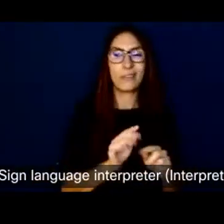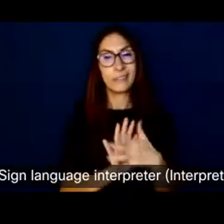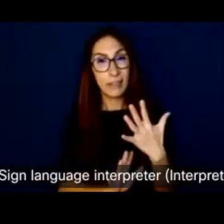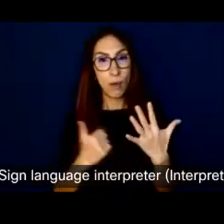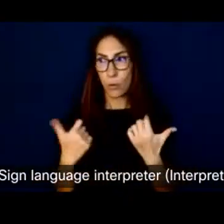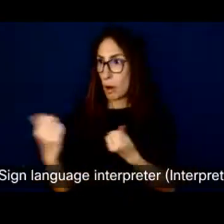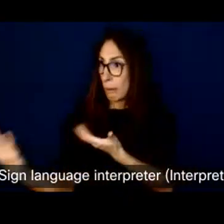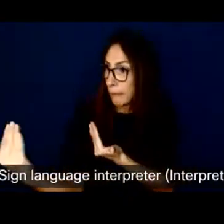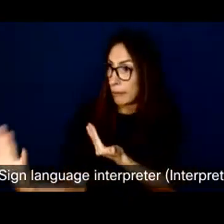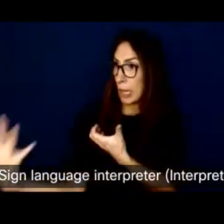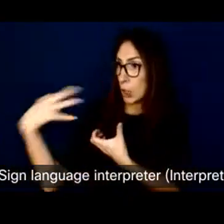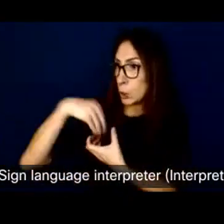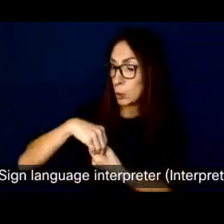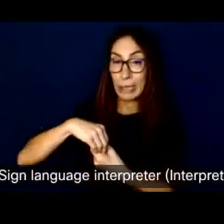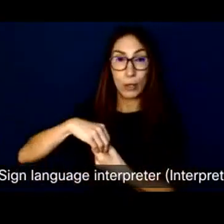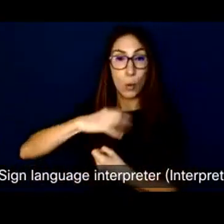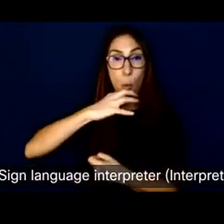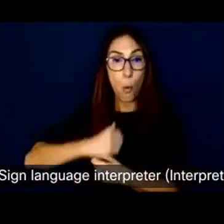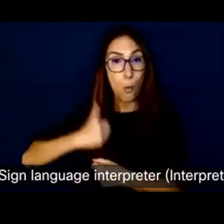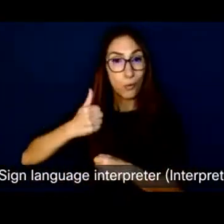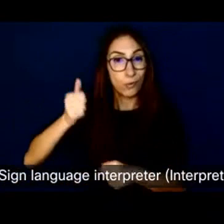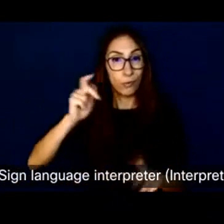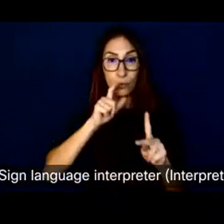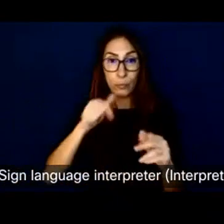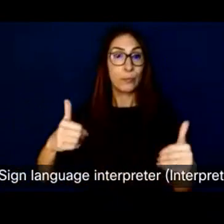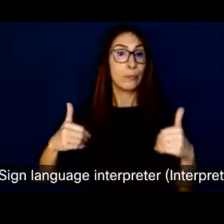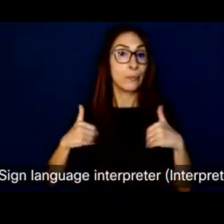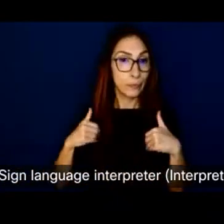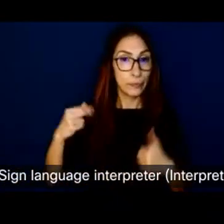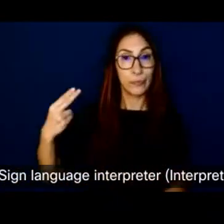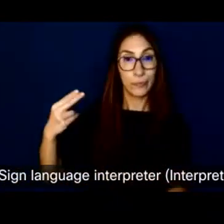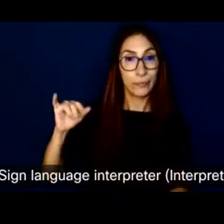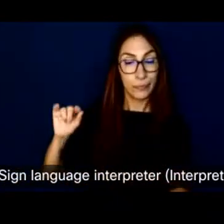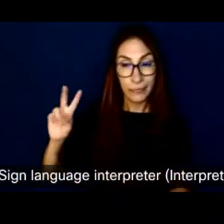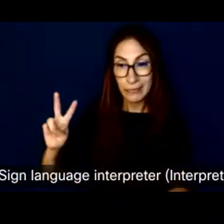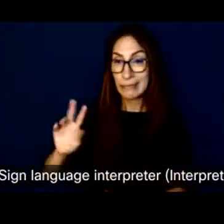people with HIV. And just making sure that we are really